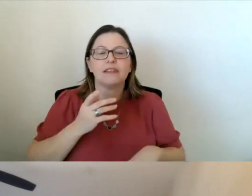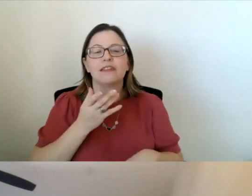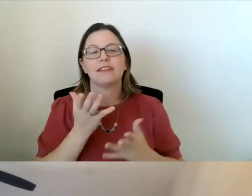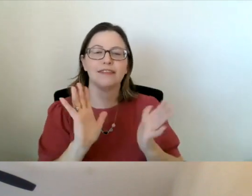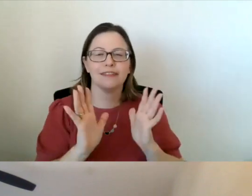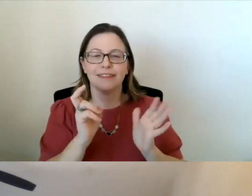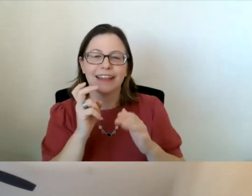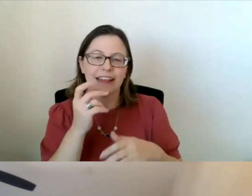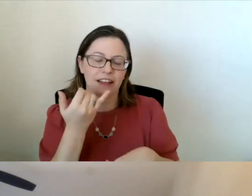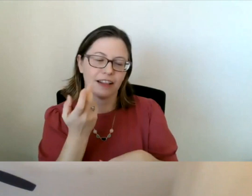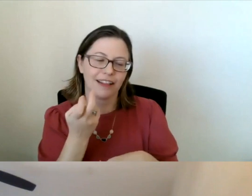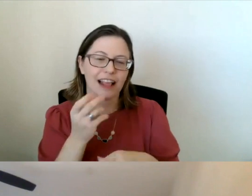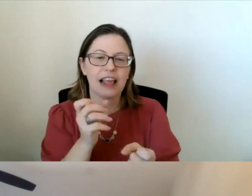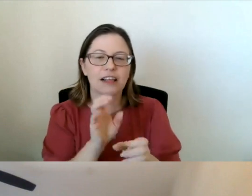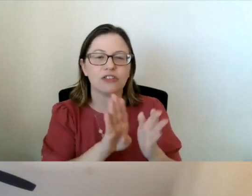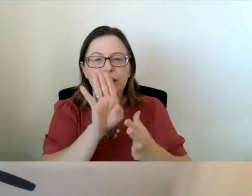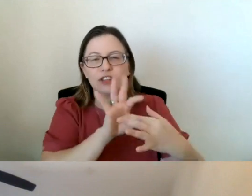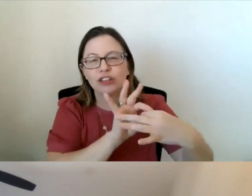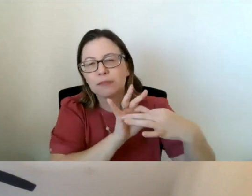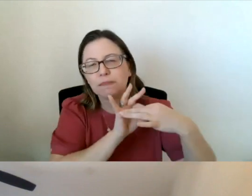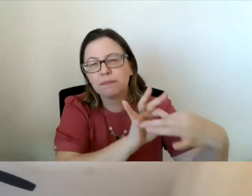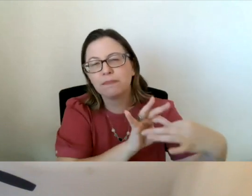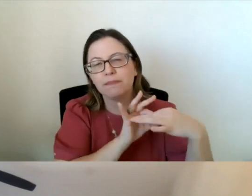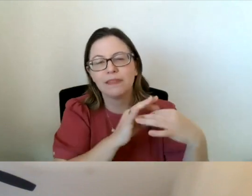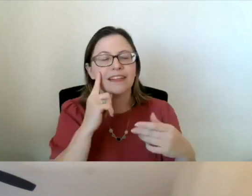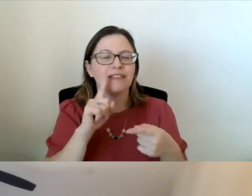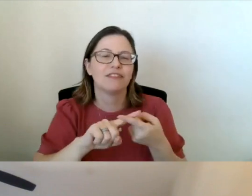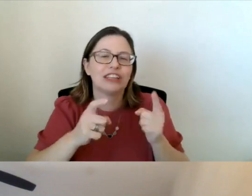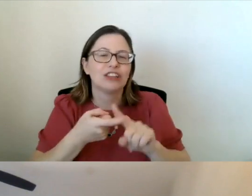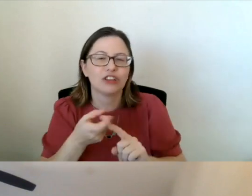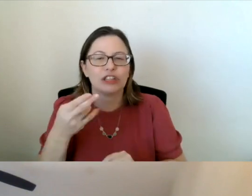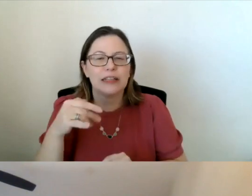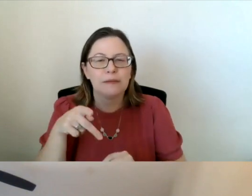Sometimes they think it might be up to the school district but again, you wanted to build